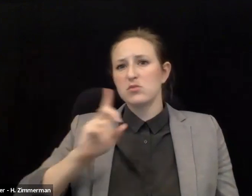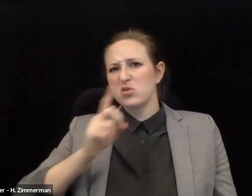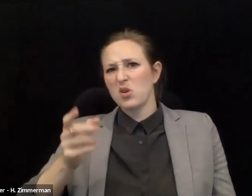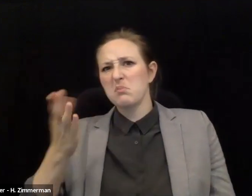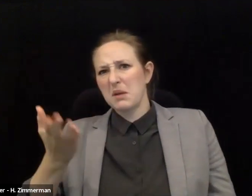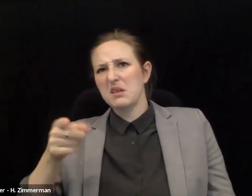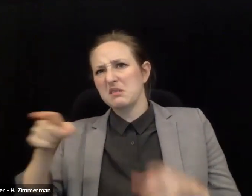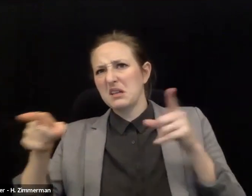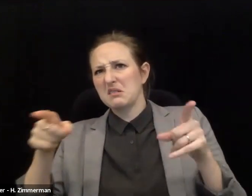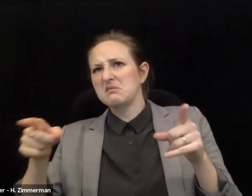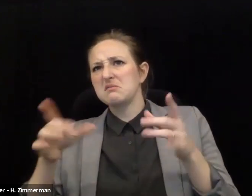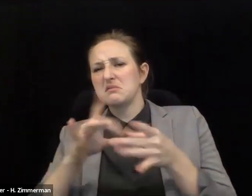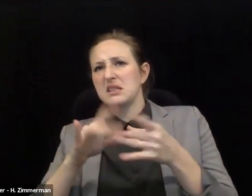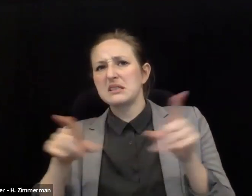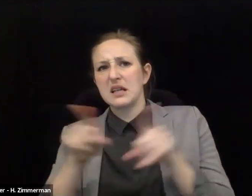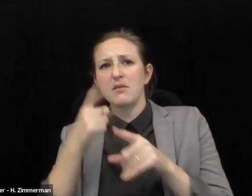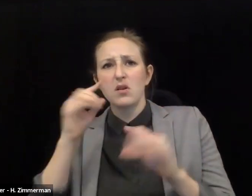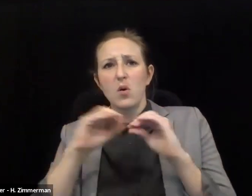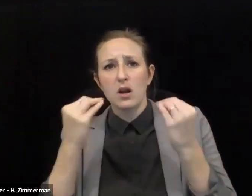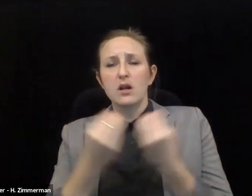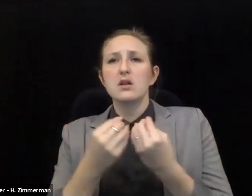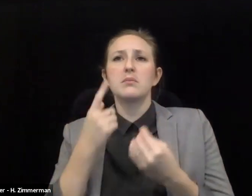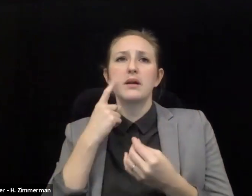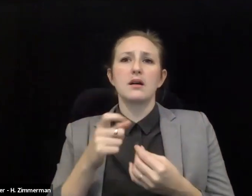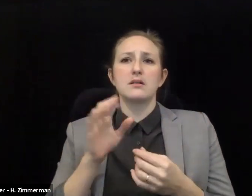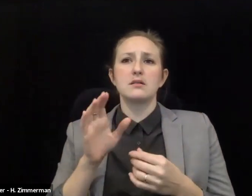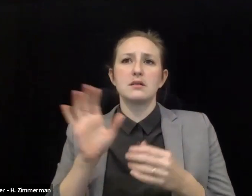for which programs relate to universities. Um, you're definitely welcome